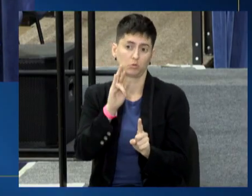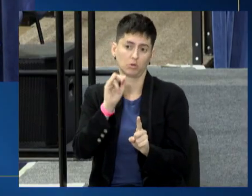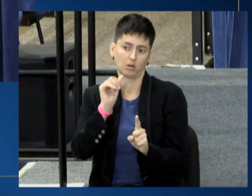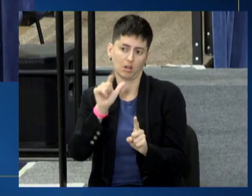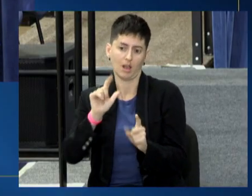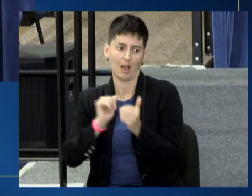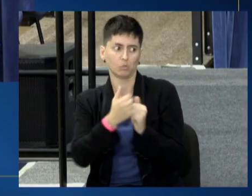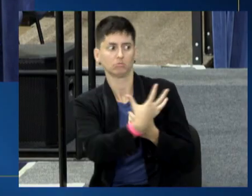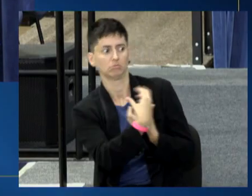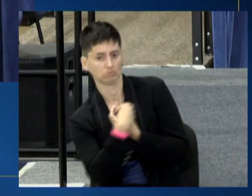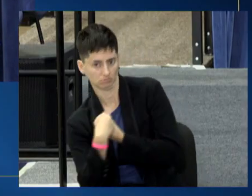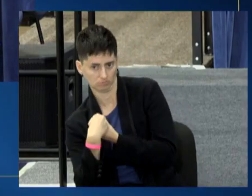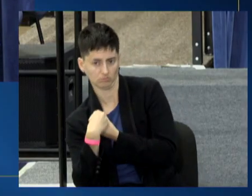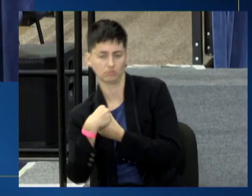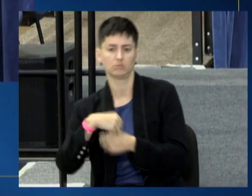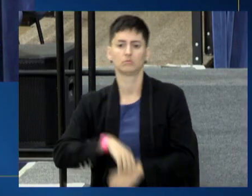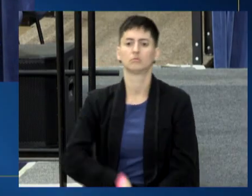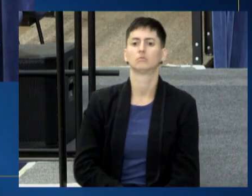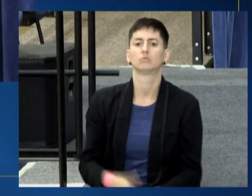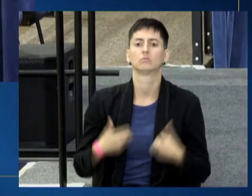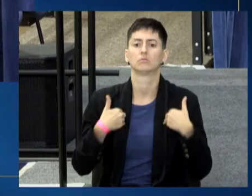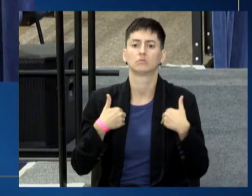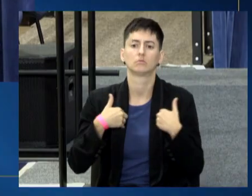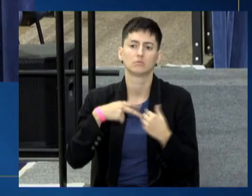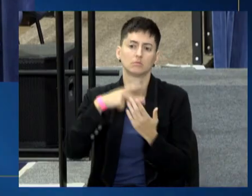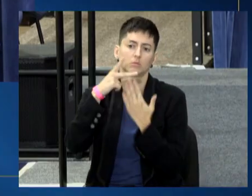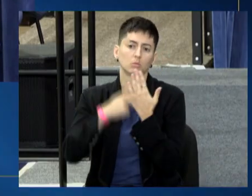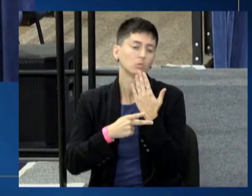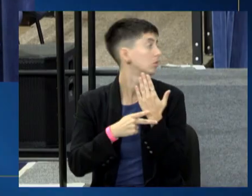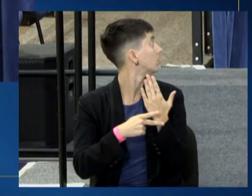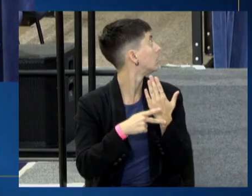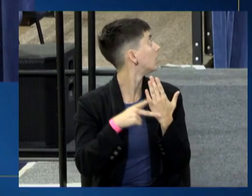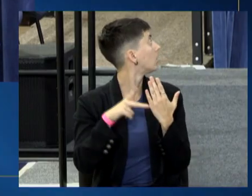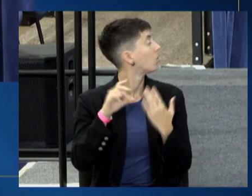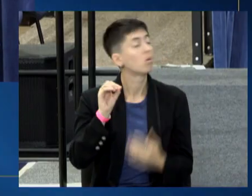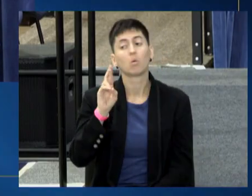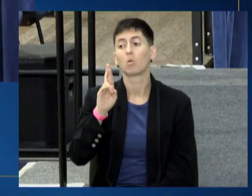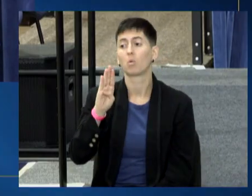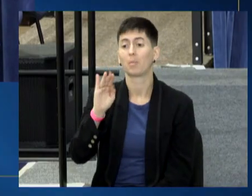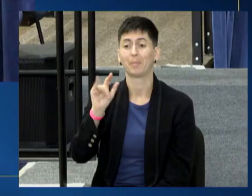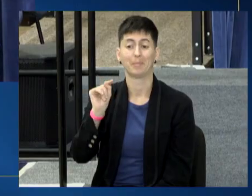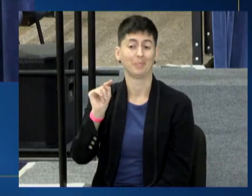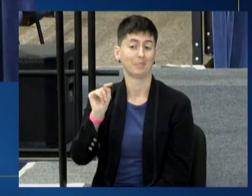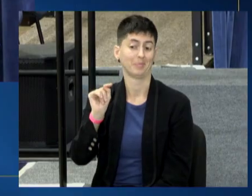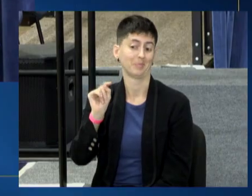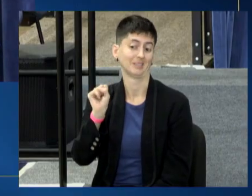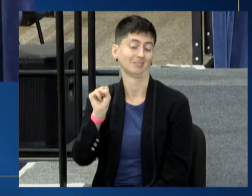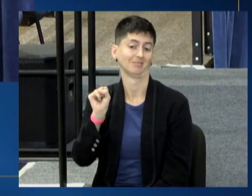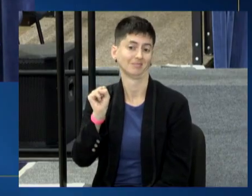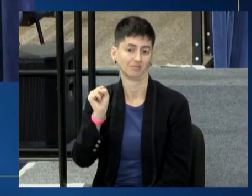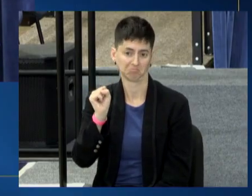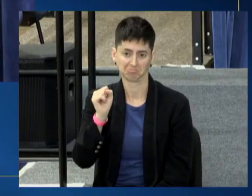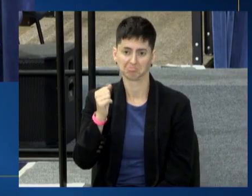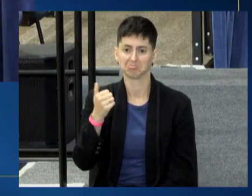Project Orbis, an international regulatory harmonization project where we do parallel reviews of innovative therapies that's led